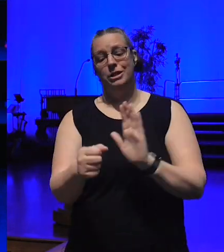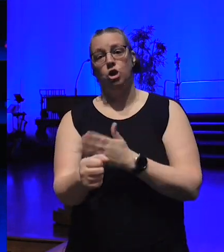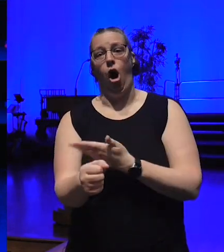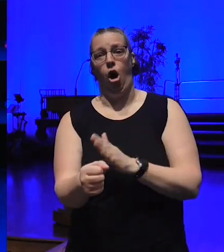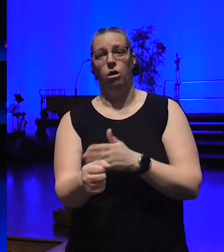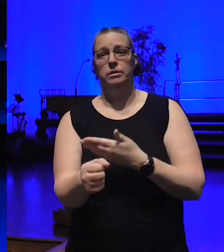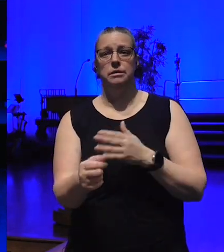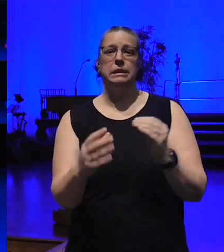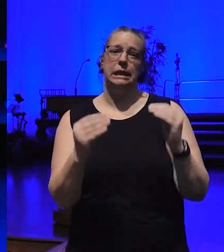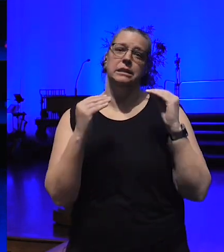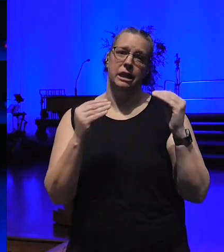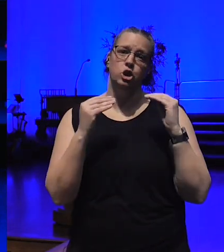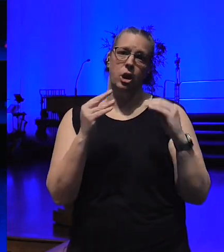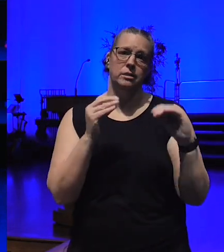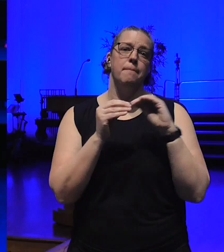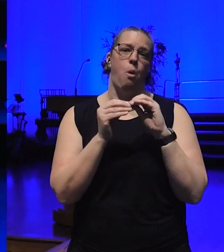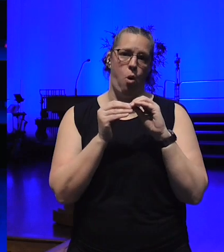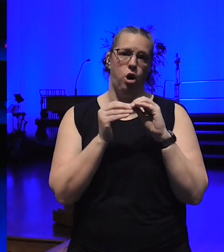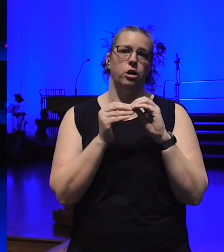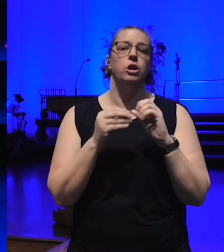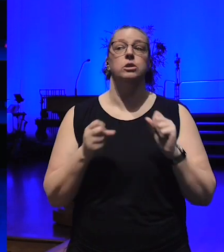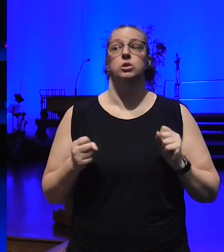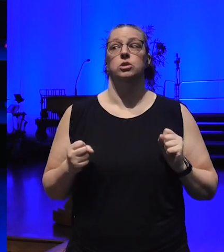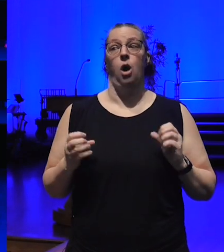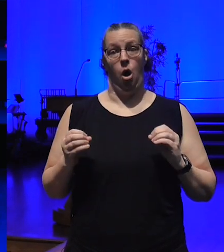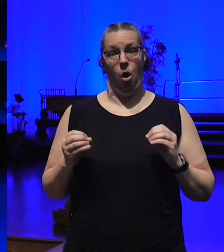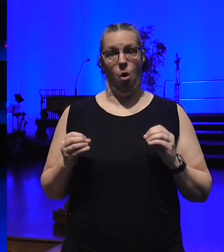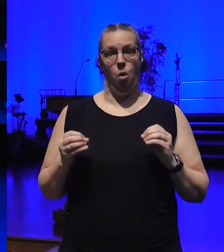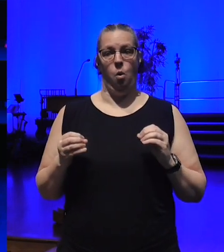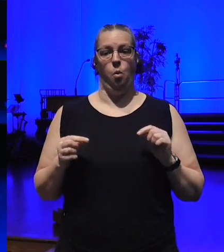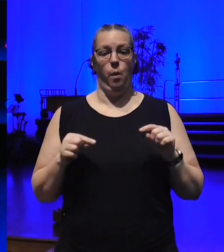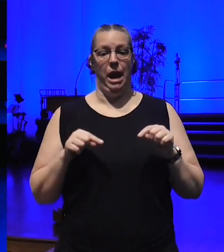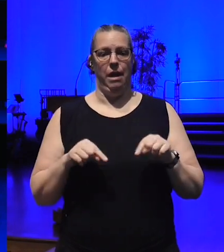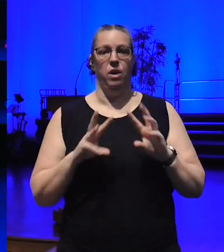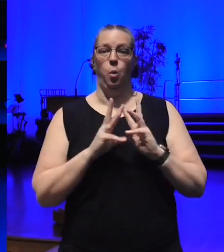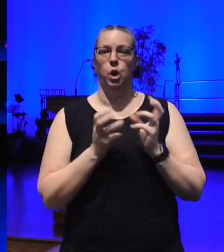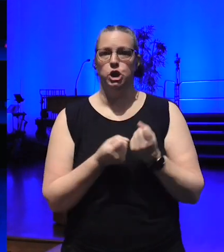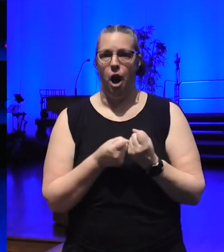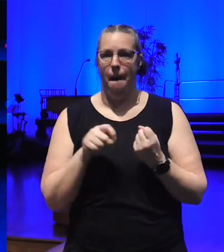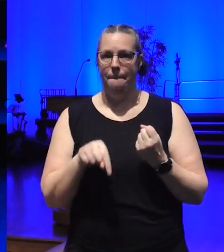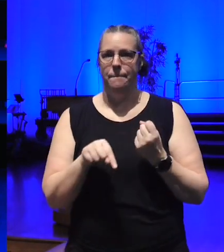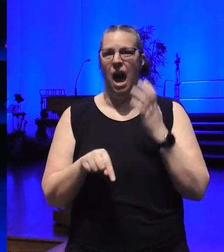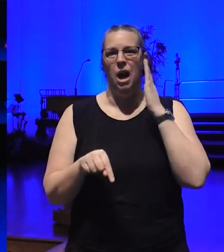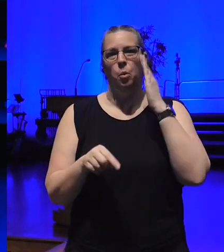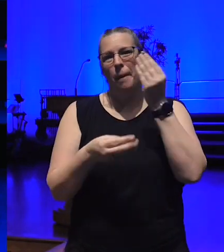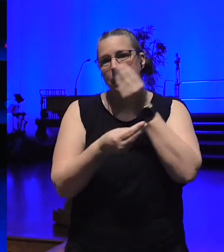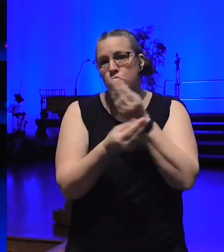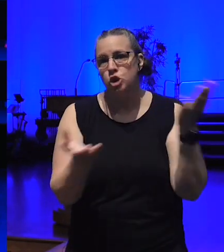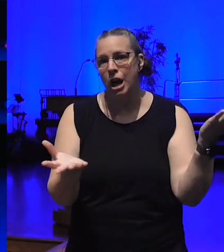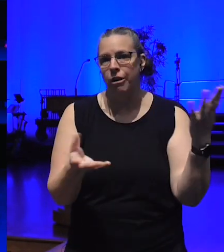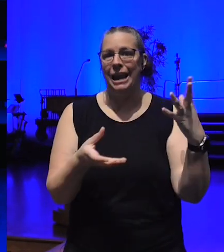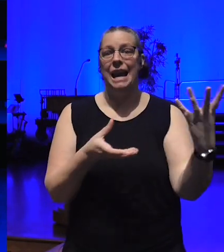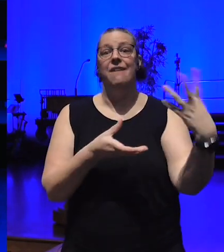to teach us and so in a seminar I'll be sharing some of this with you and also involving those of